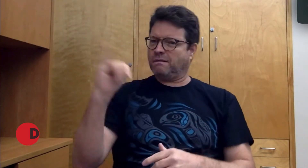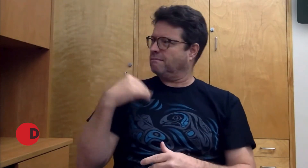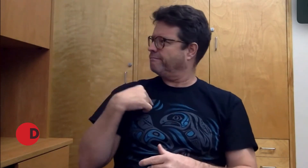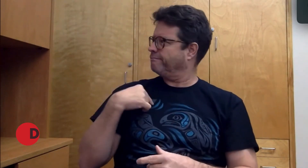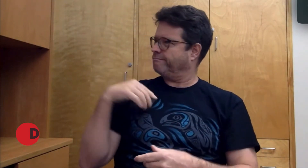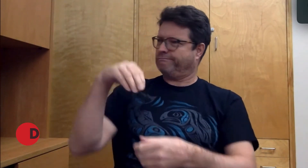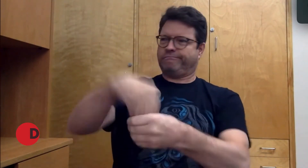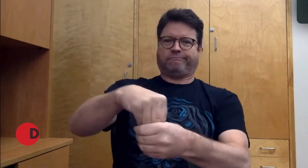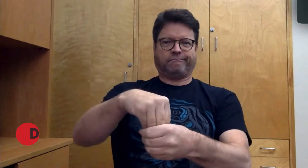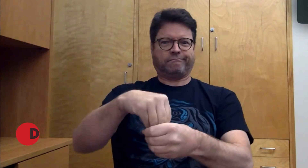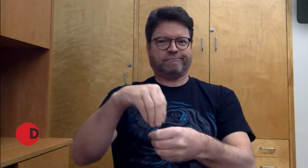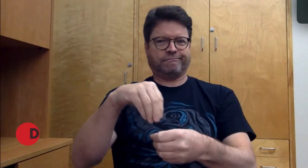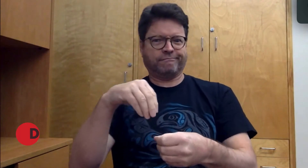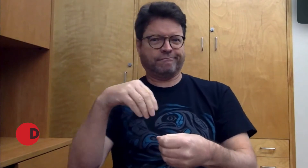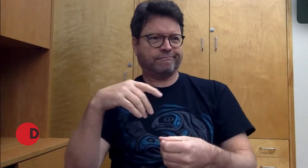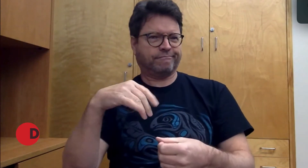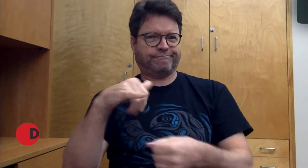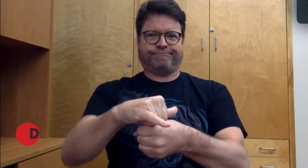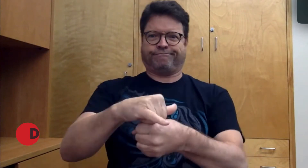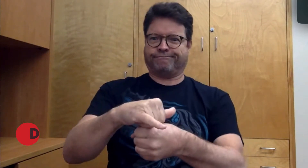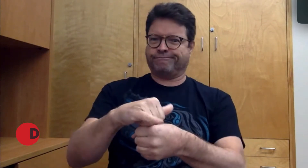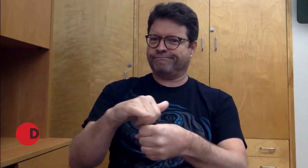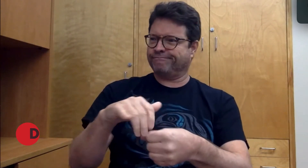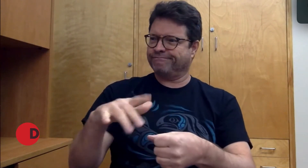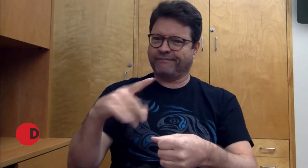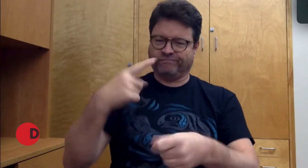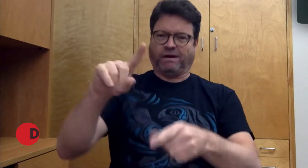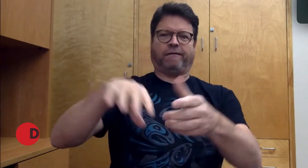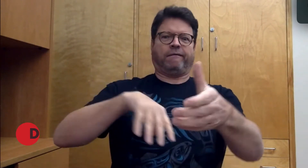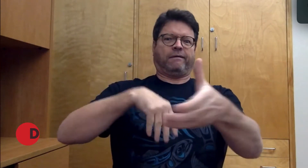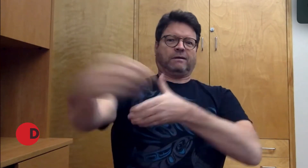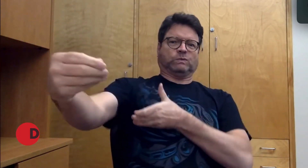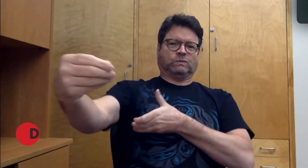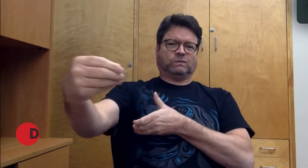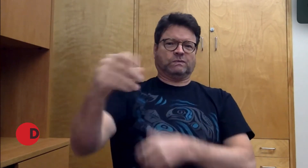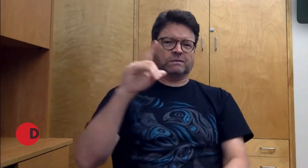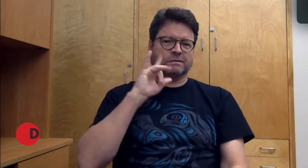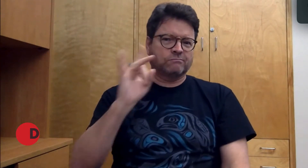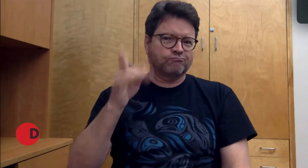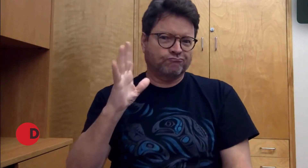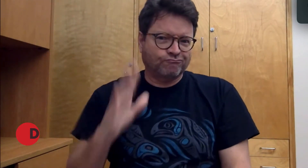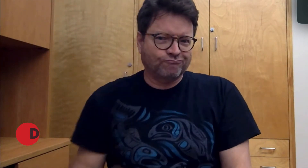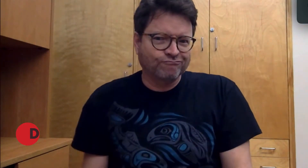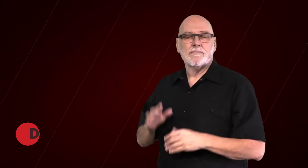like to be confined in one location before I could finally get out.